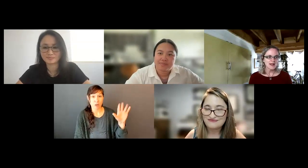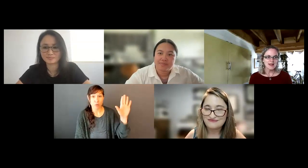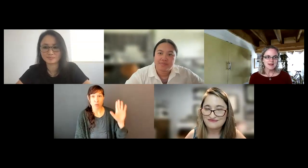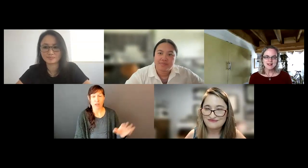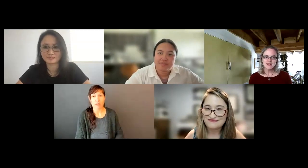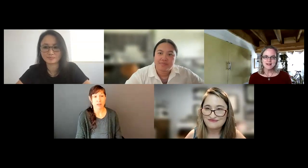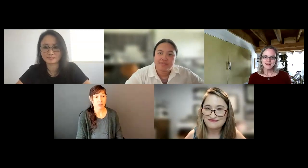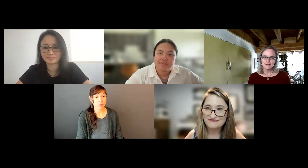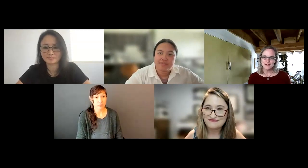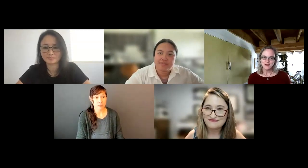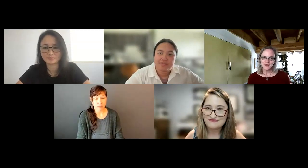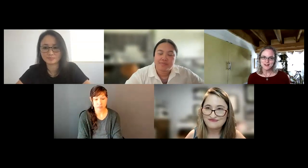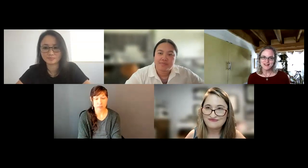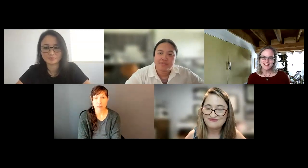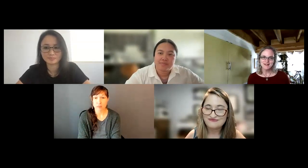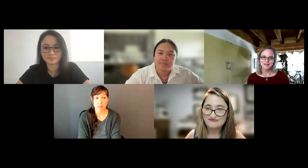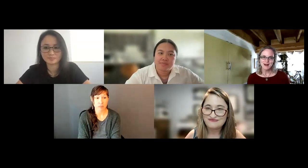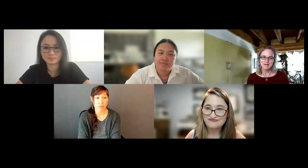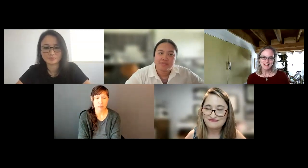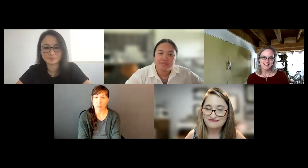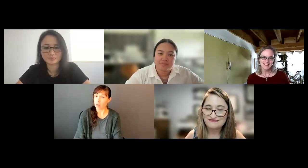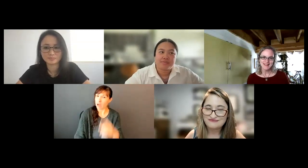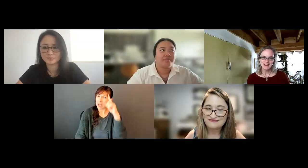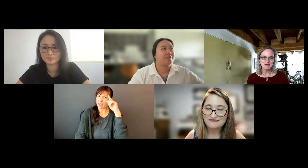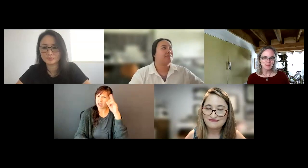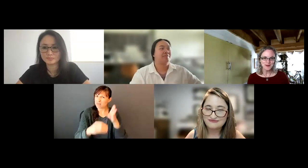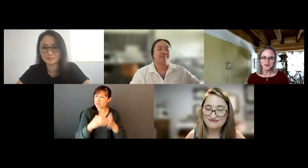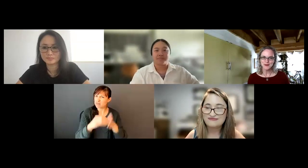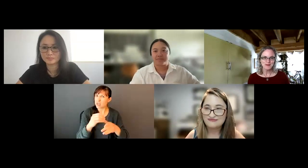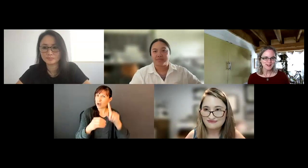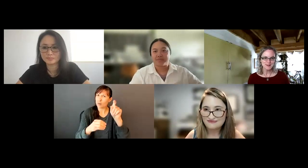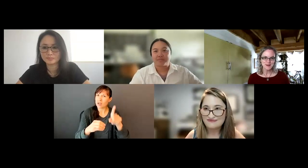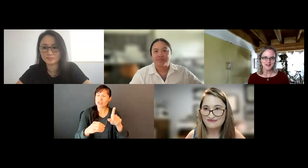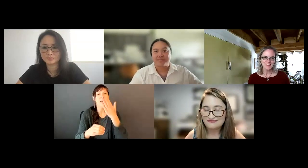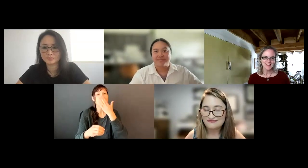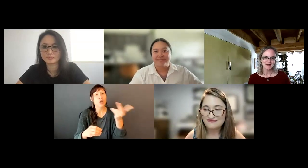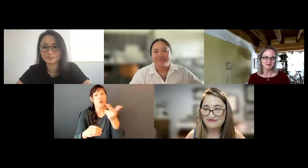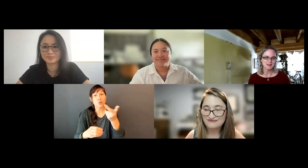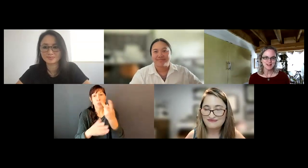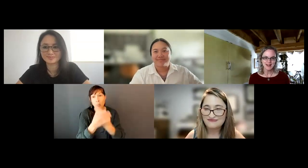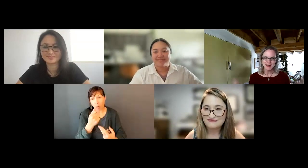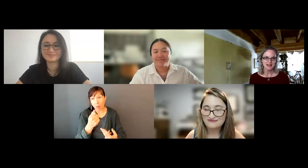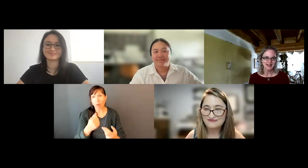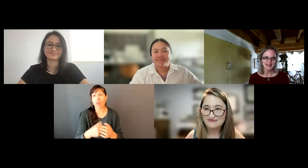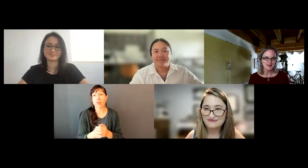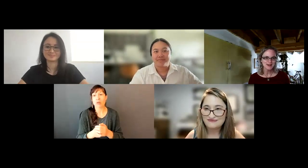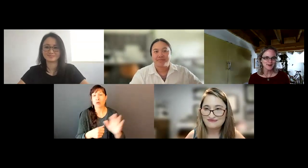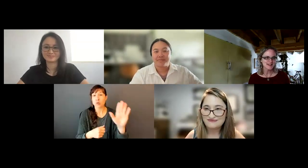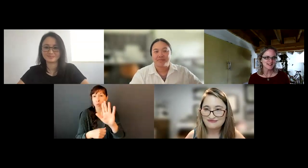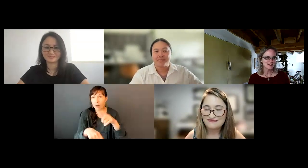Well I think that's it for the questions that have come in. Thank you both so much for your time and answering those